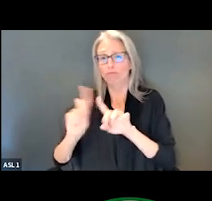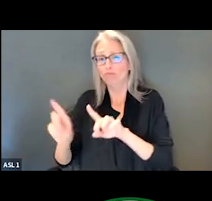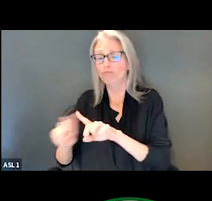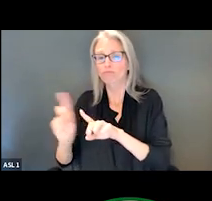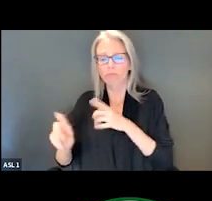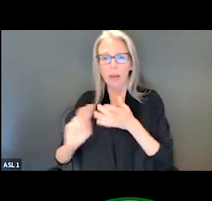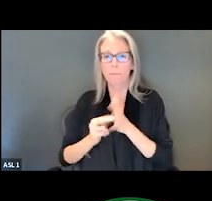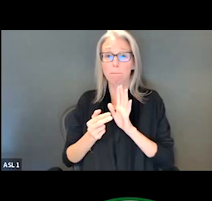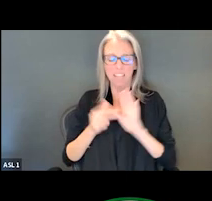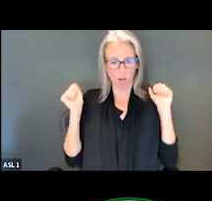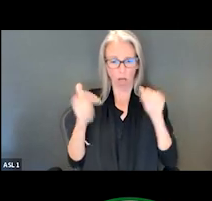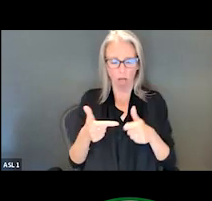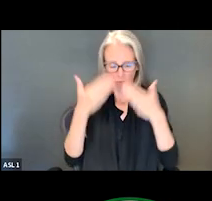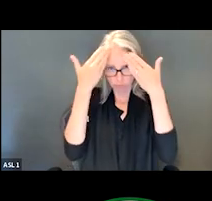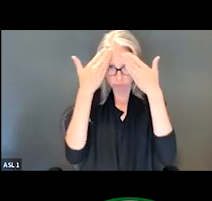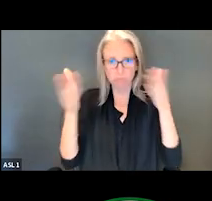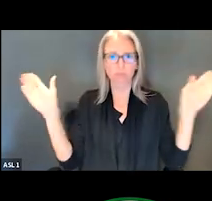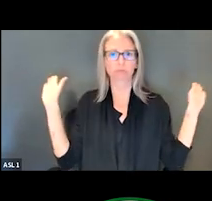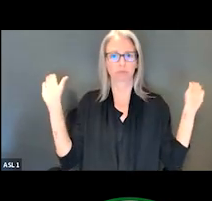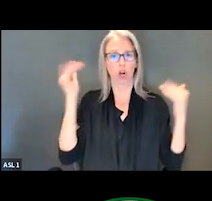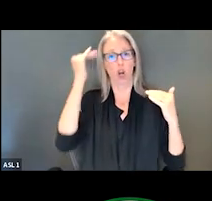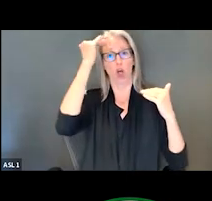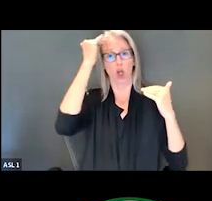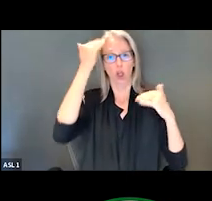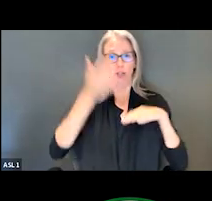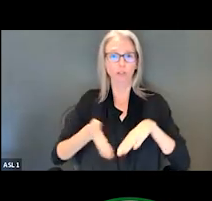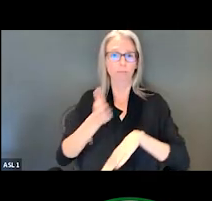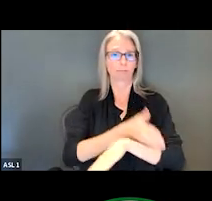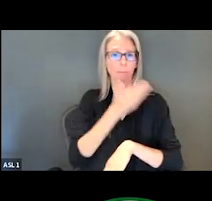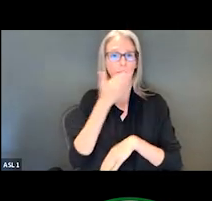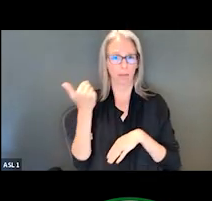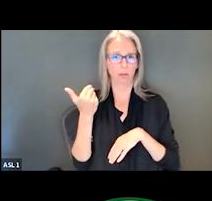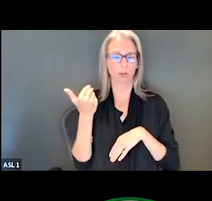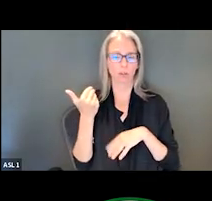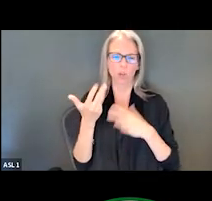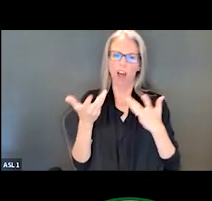we're gonna get to that employment place if we think about it only it's How many are hired